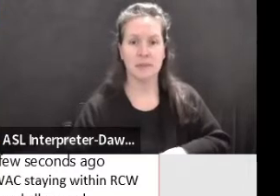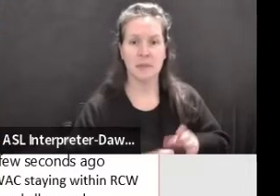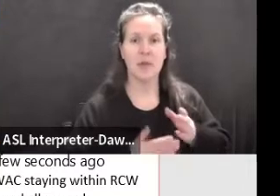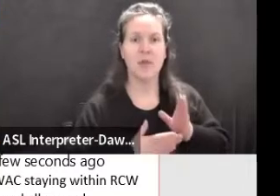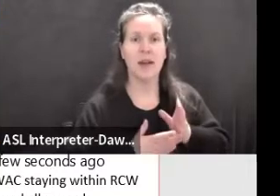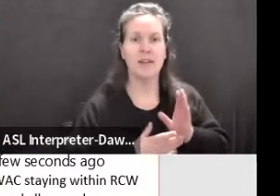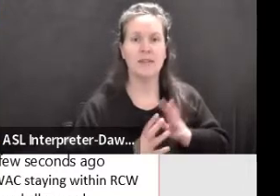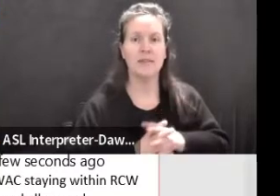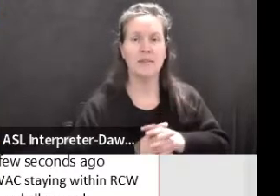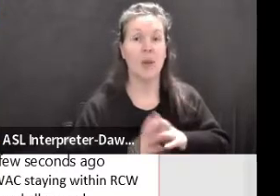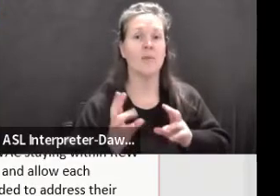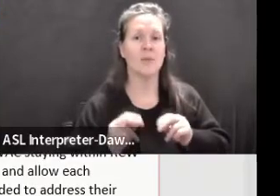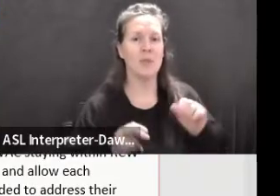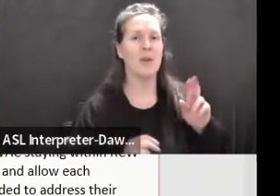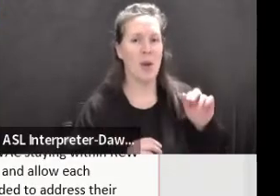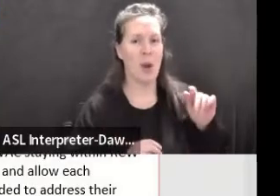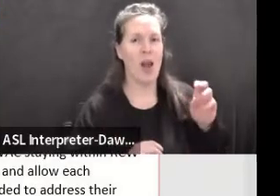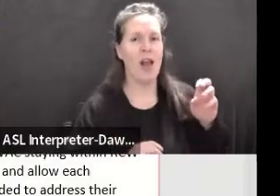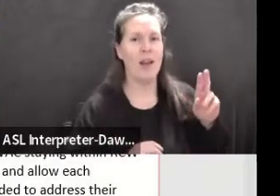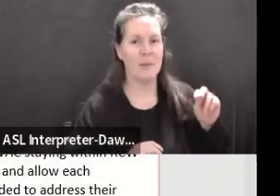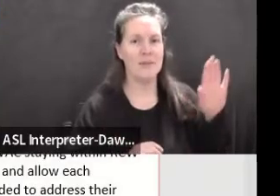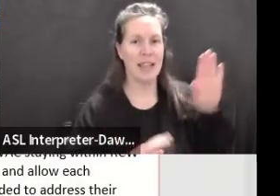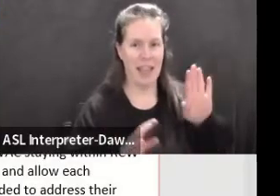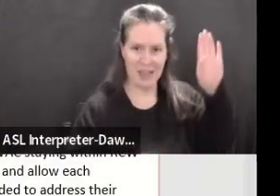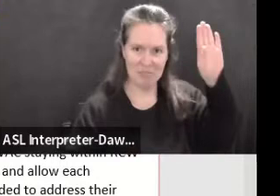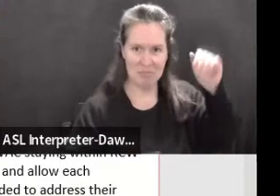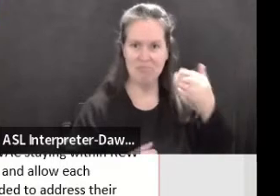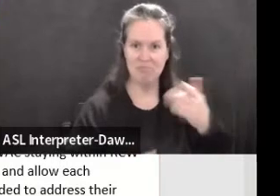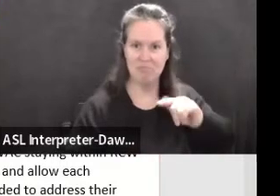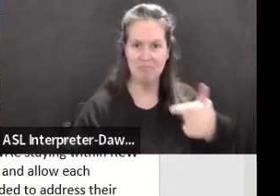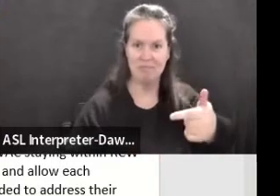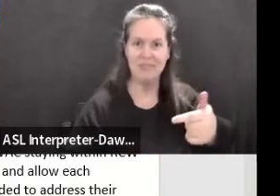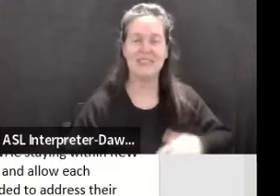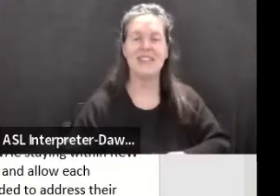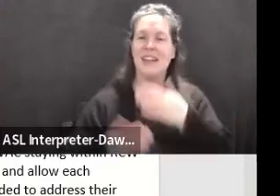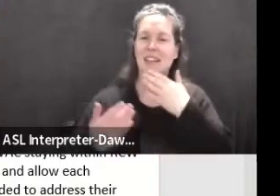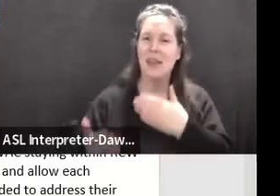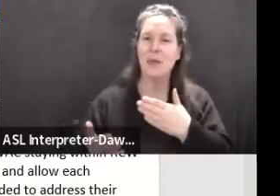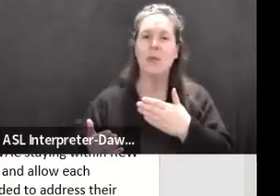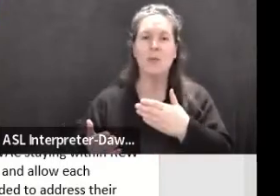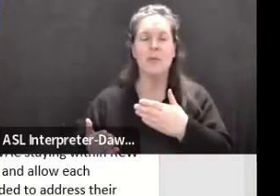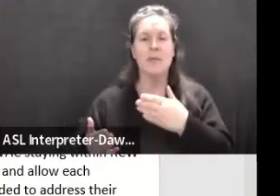Oh no, Autumn's hand is up. Go ahead, you have the mic. [Autumn] Thank you. Sorry.